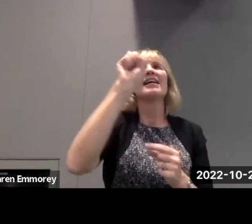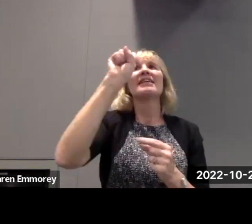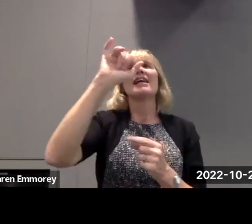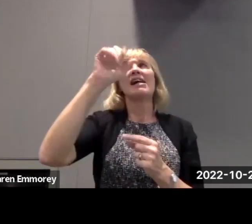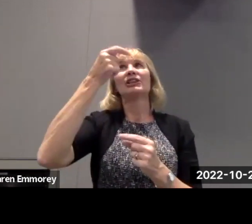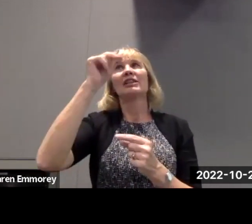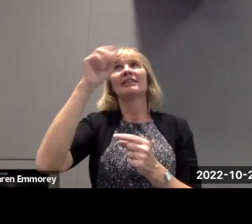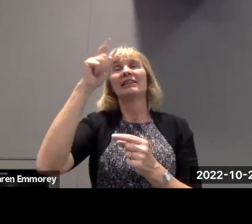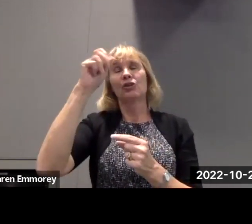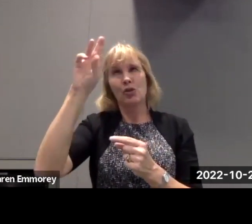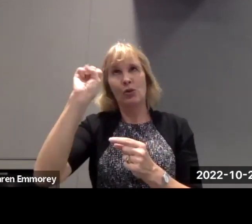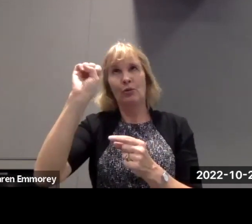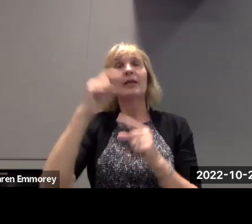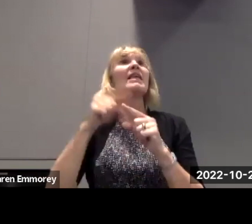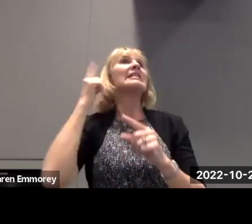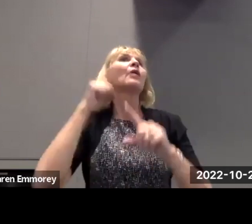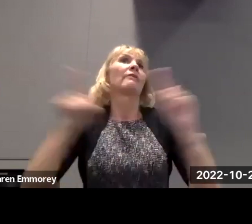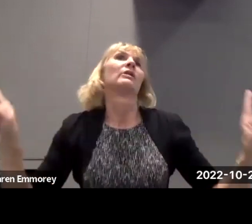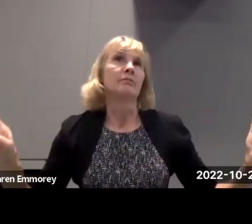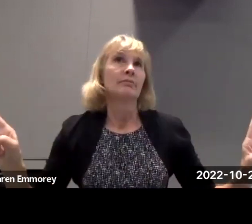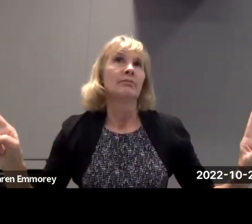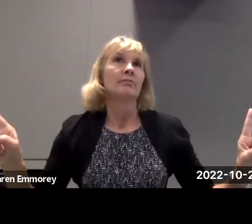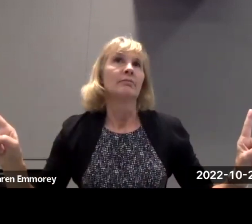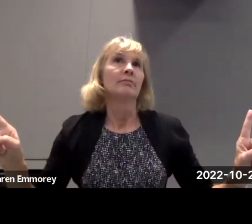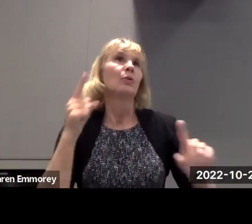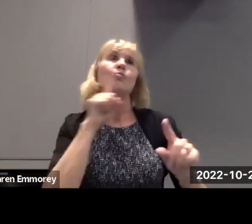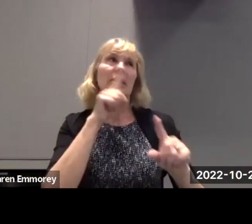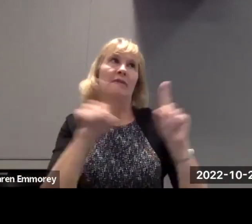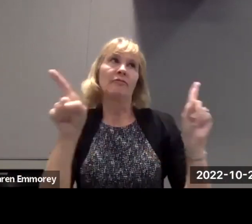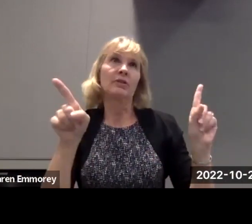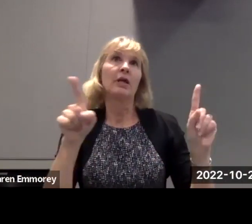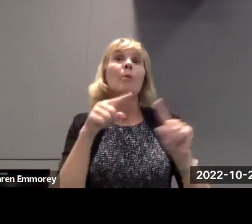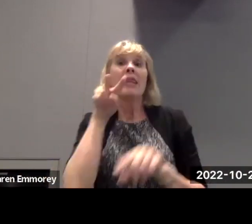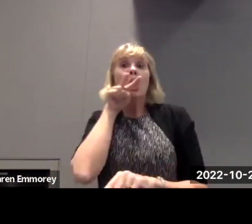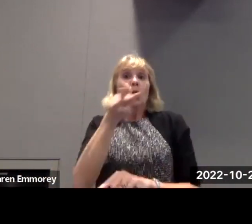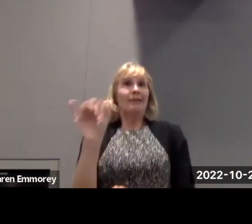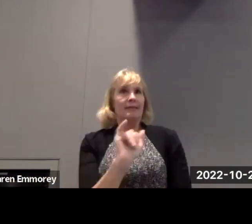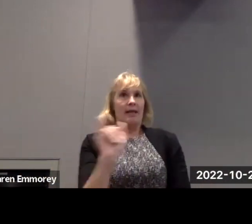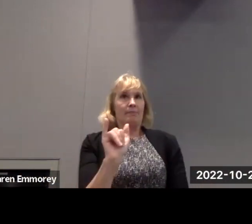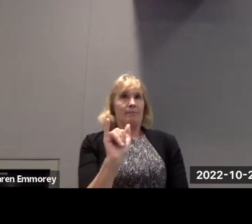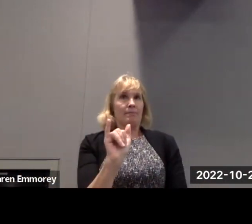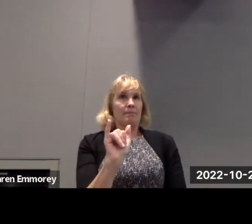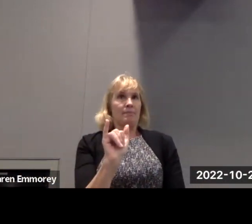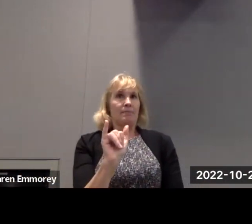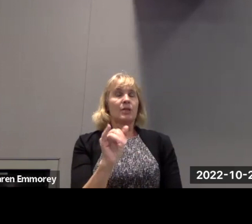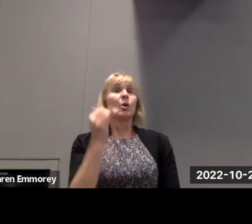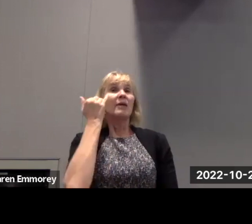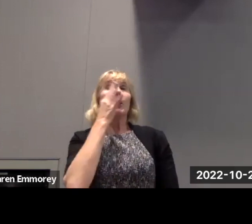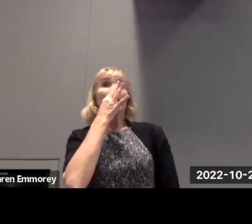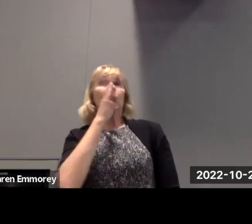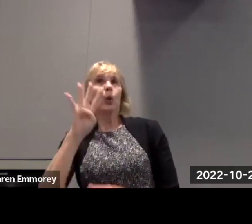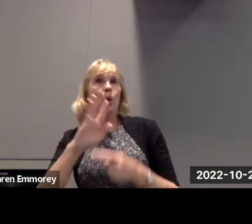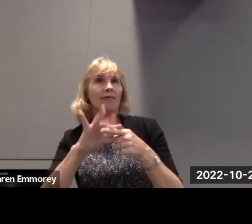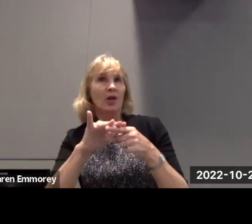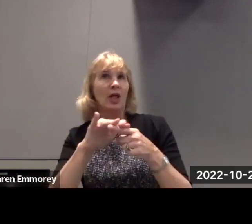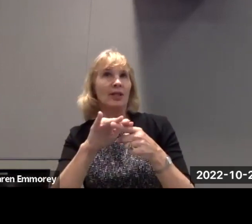but they look the same. So if you know what the technology is focused on the needed and the photography, and that might help support me.